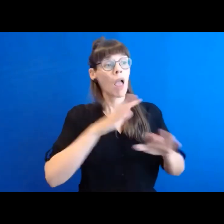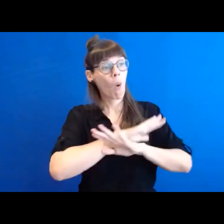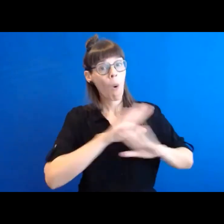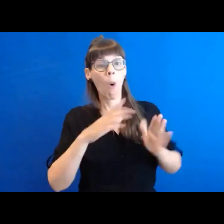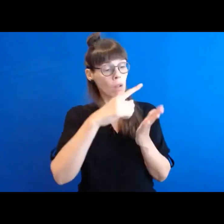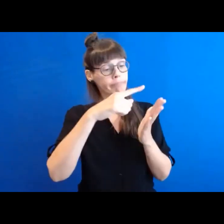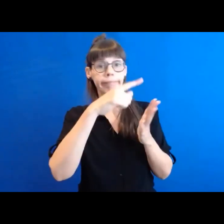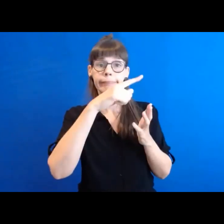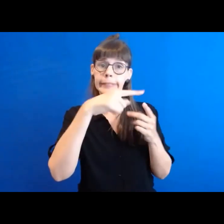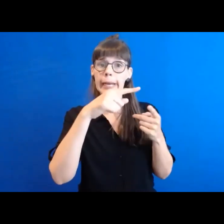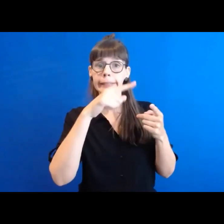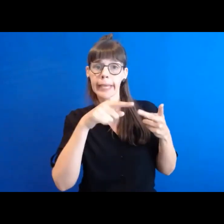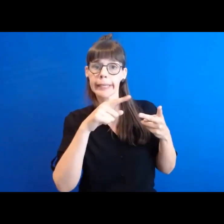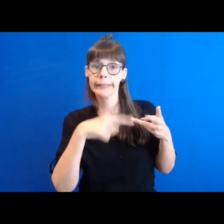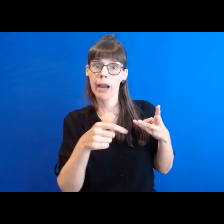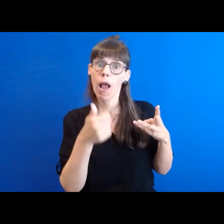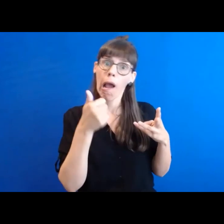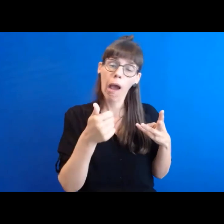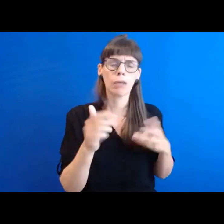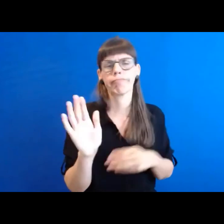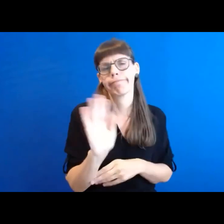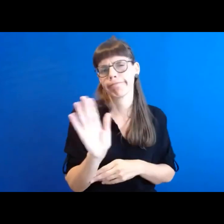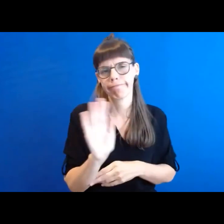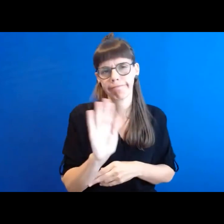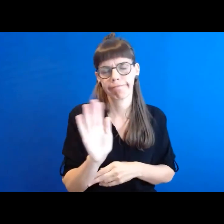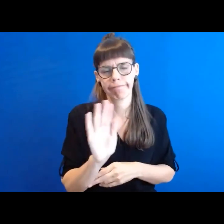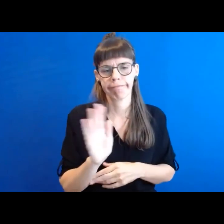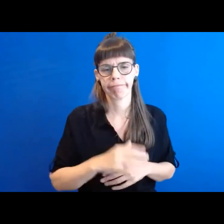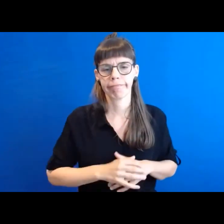that all of the necessary answers and measures were taken